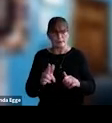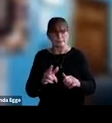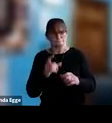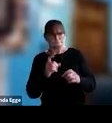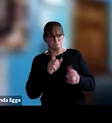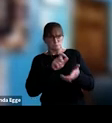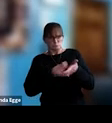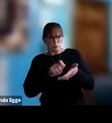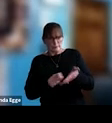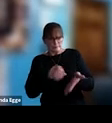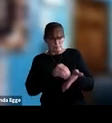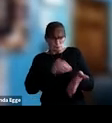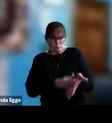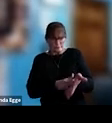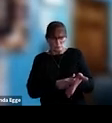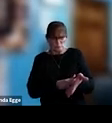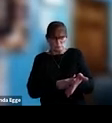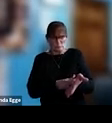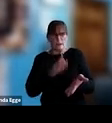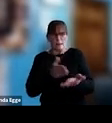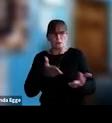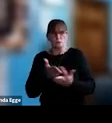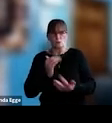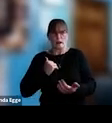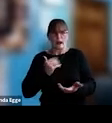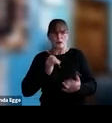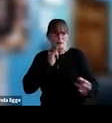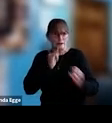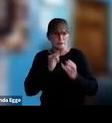in the records and through our interviews with the applicant